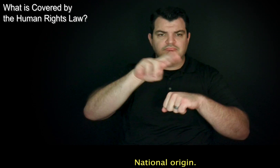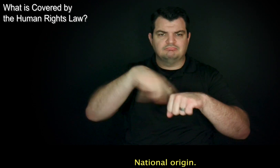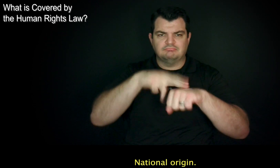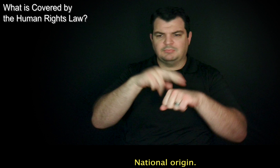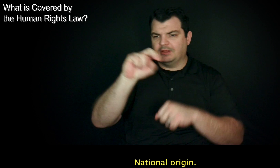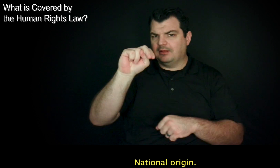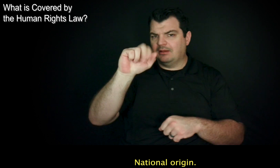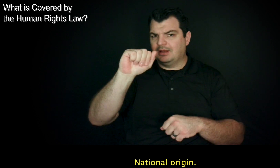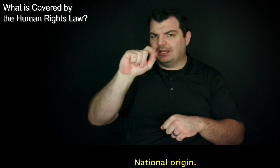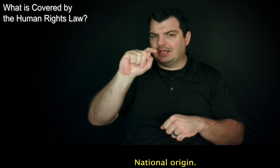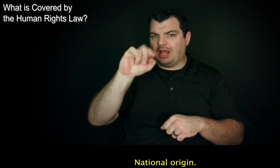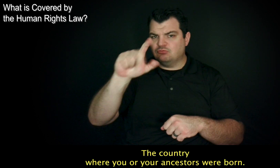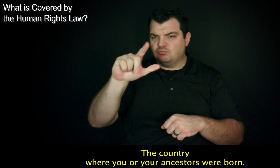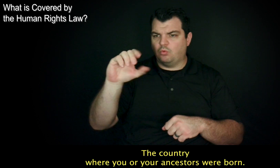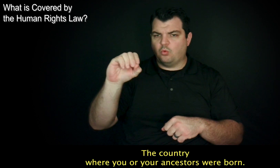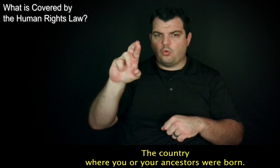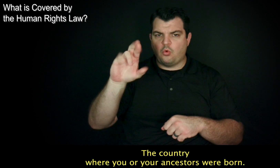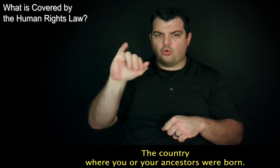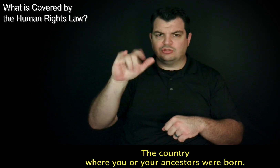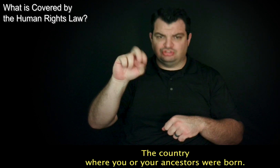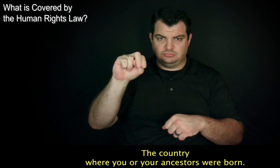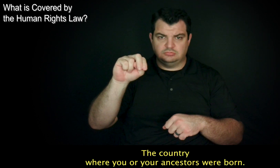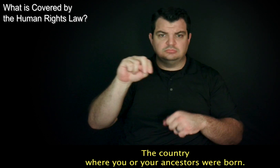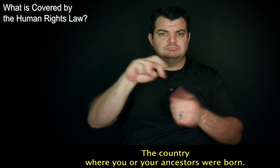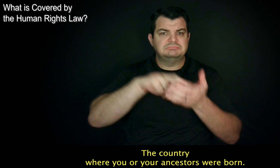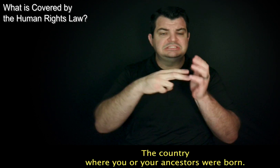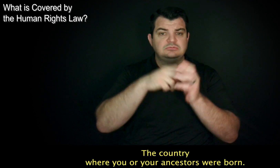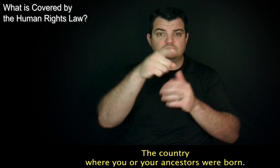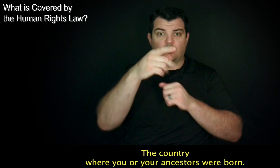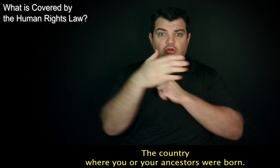National origin. The country where you or your ancestors were born.